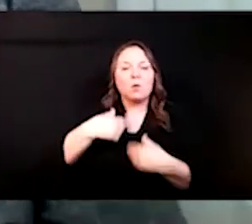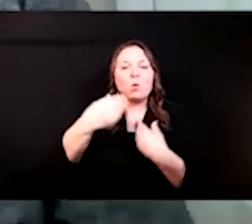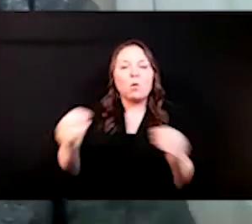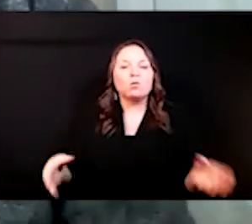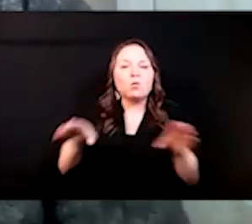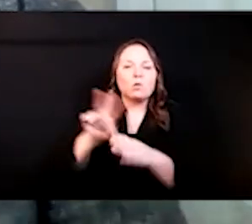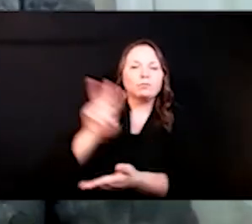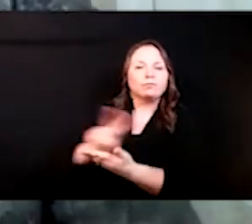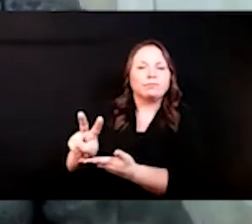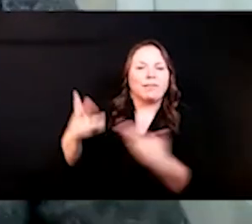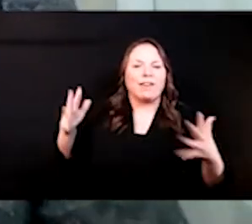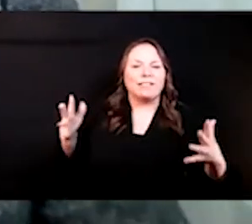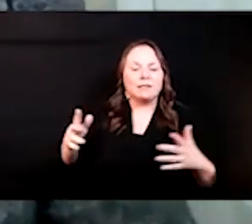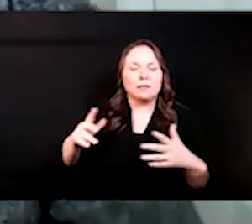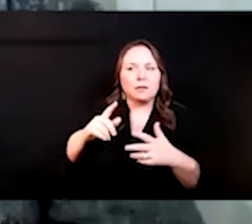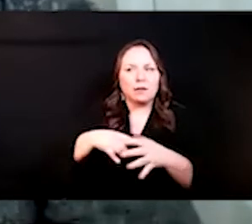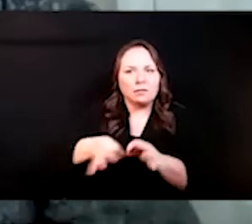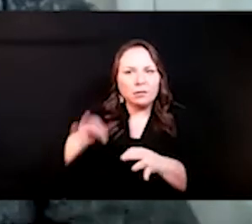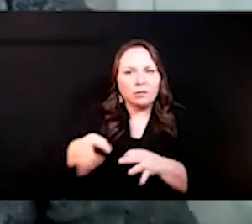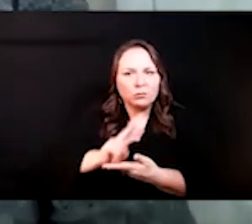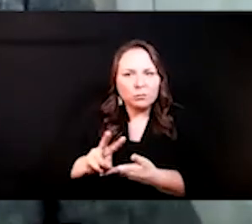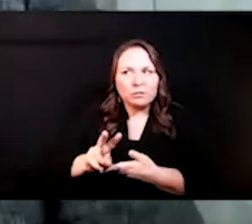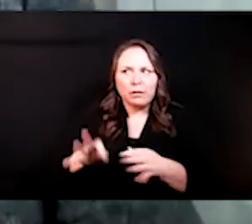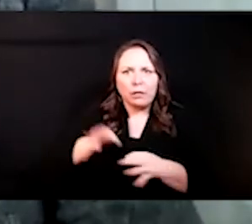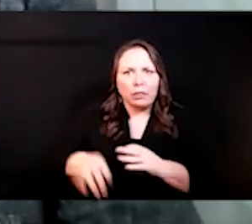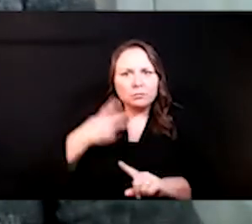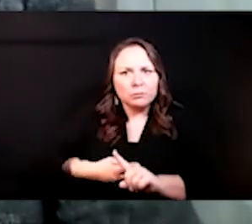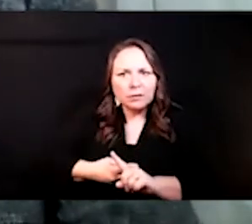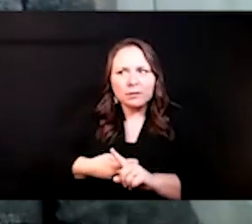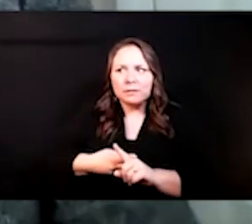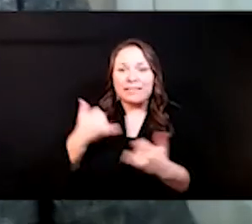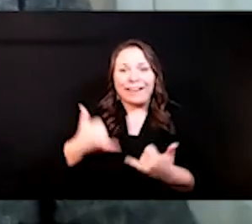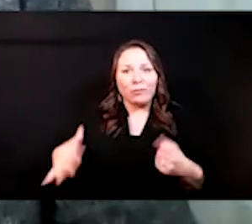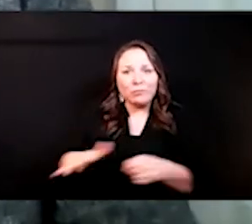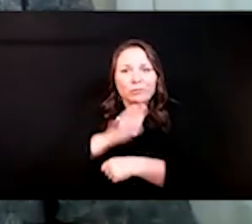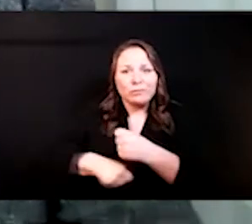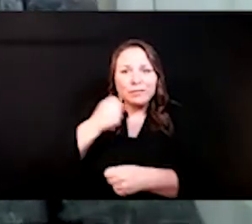OFFICE WAS GOING TO BE CLOSED FOR TWO WEEKS AND THEN ANOTHER TWO WEEKS AND THEN TWO MONTHS AND YOU KNOW, HERE WE ARE